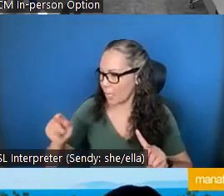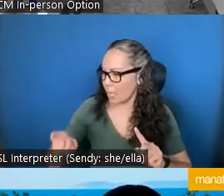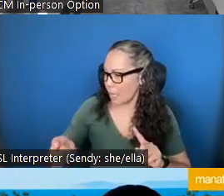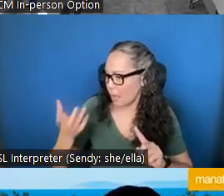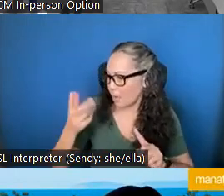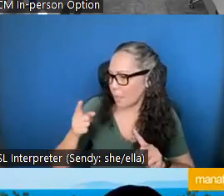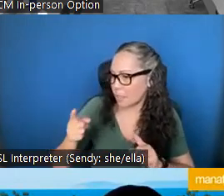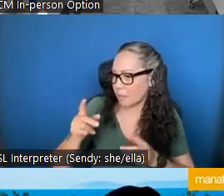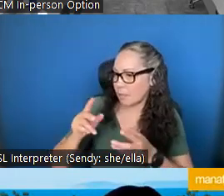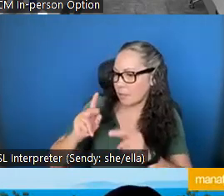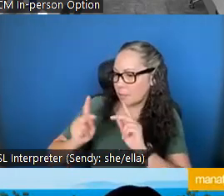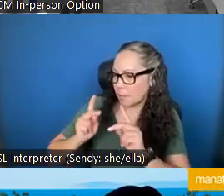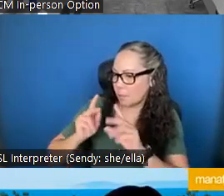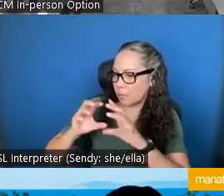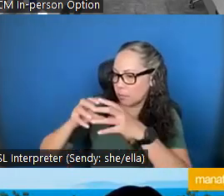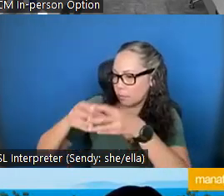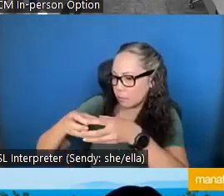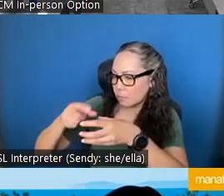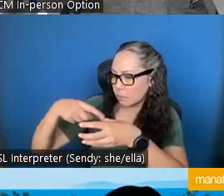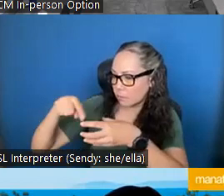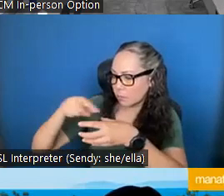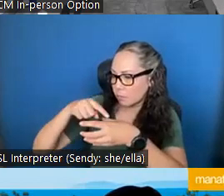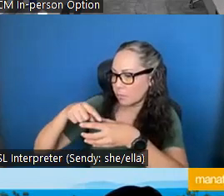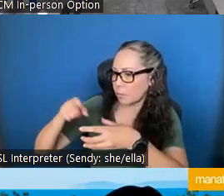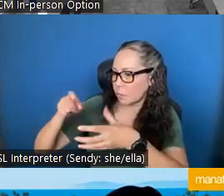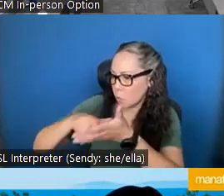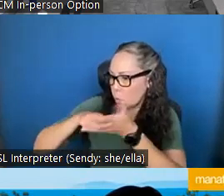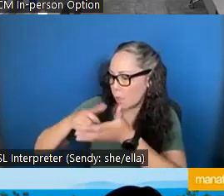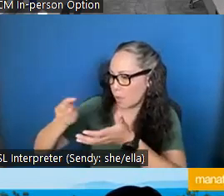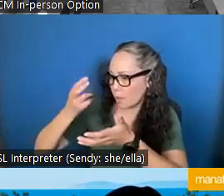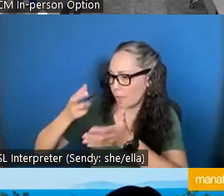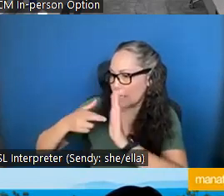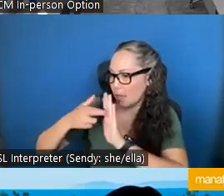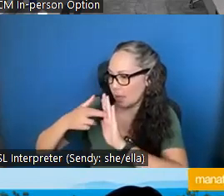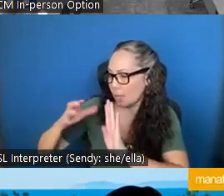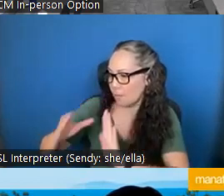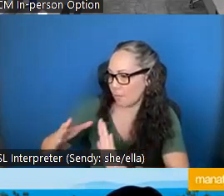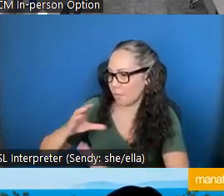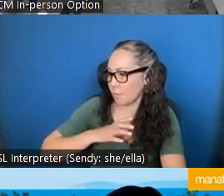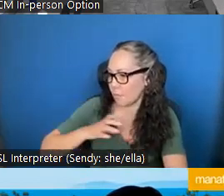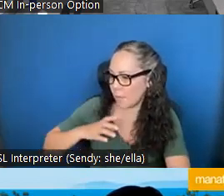counselor be paid uh plus all the support costs go with that counselor's work and my suspicion